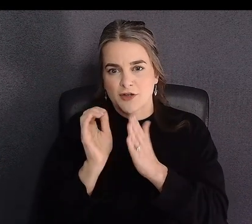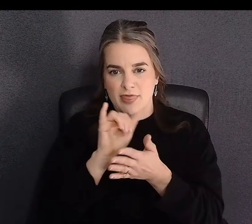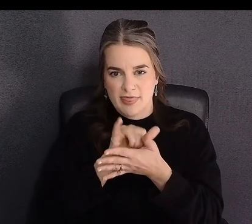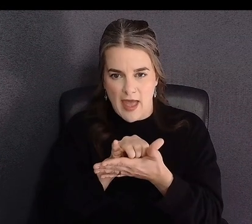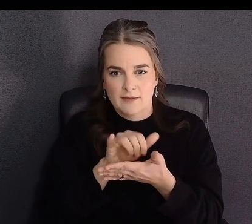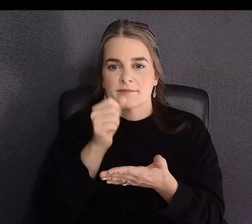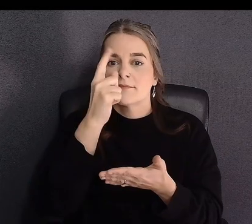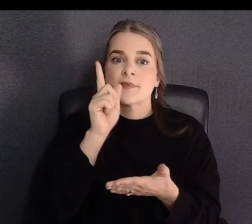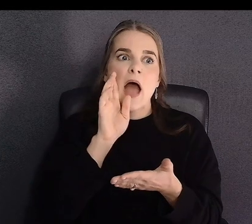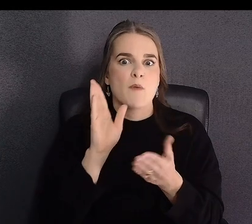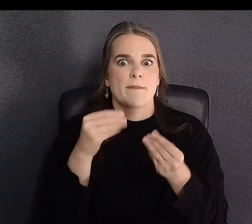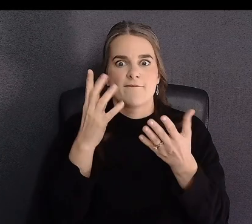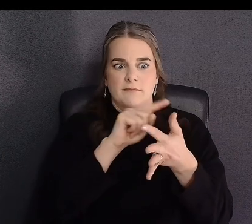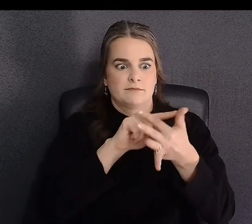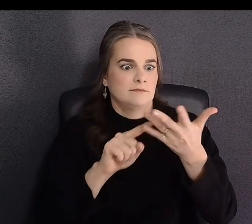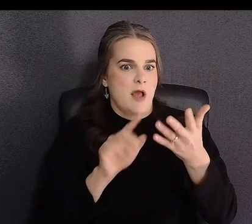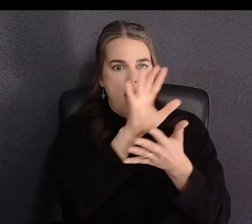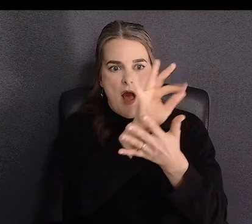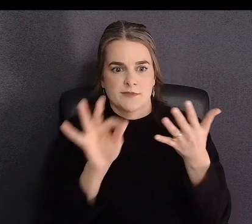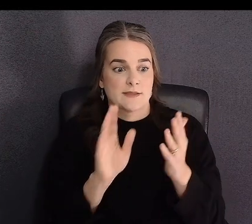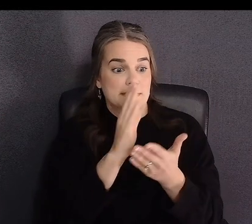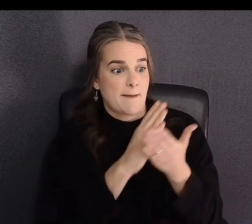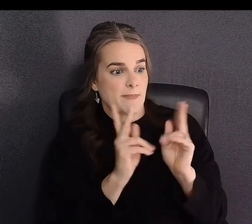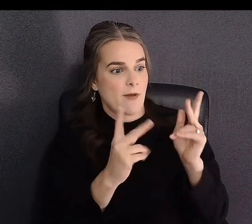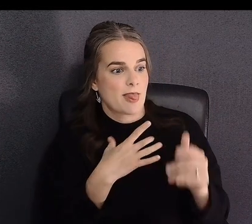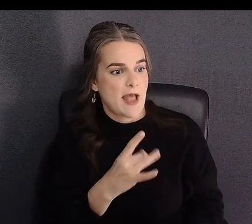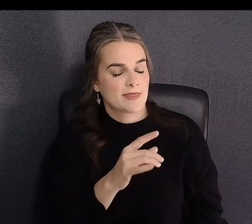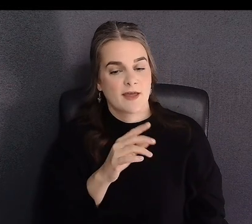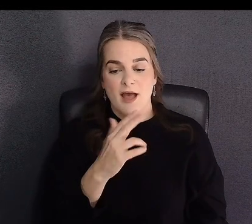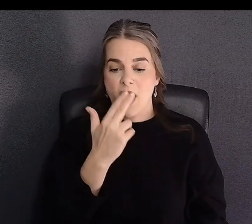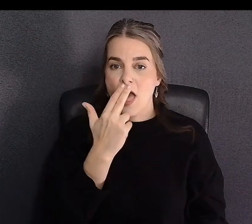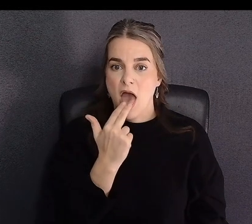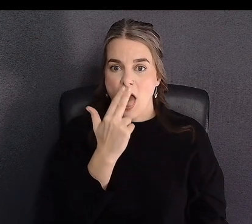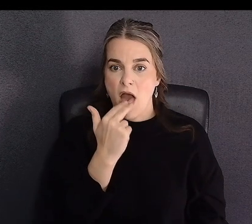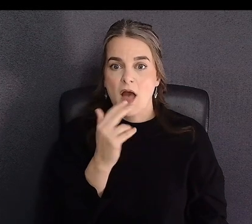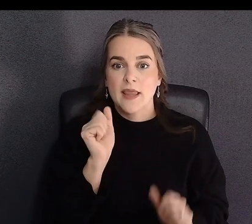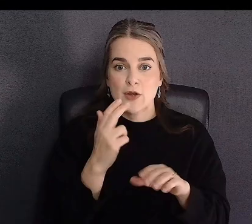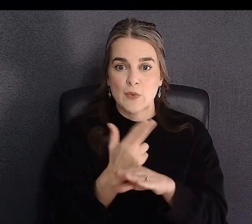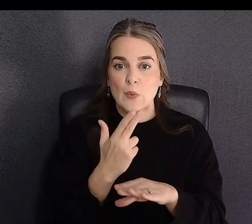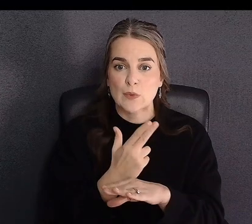Because different people have different preferences. Some people like the tongue depressor because they can use their tongue more